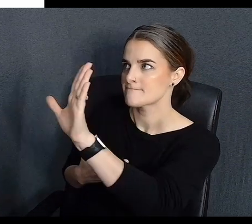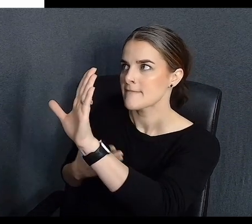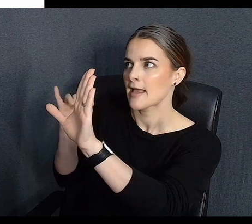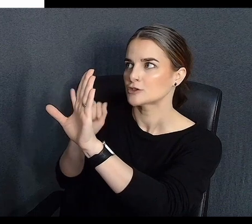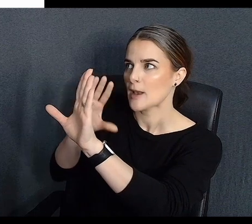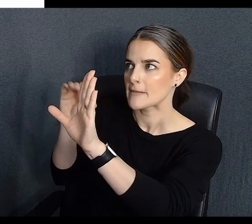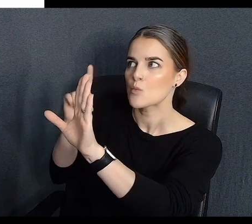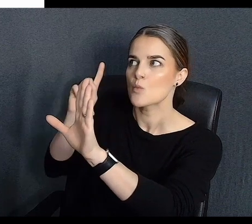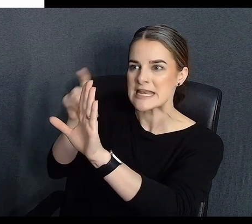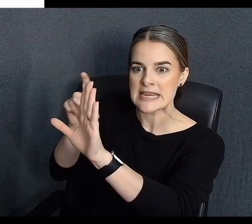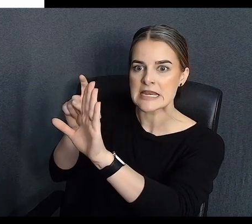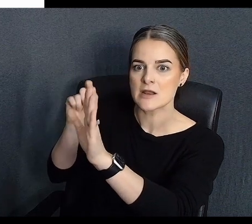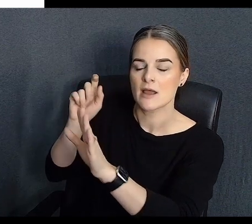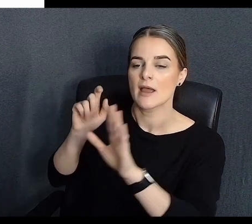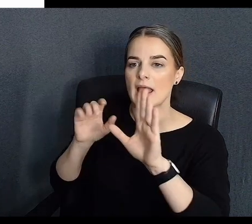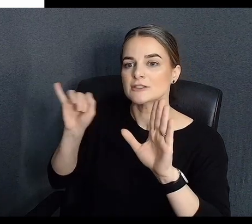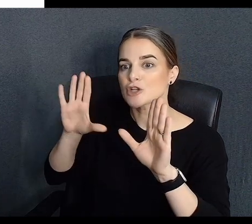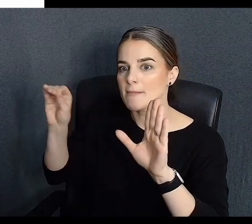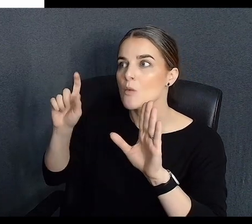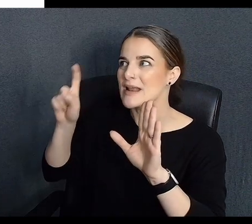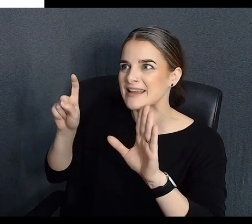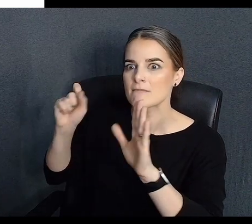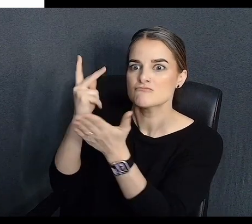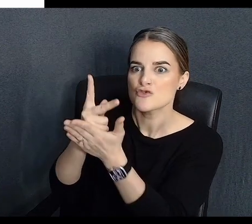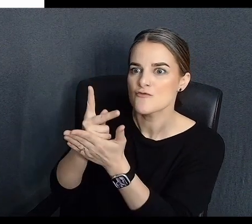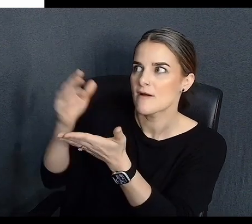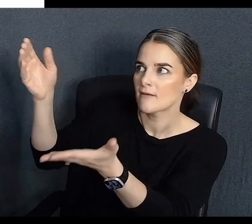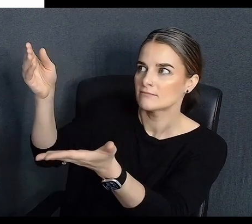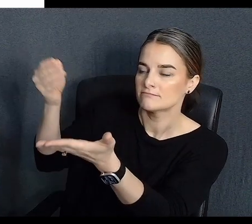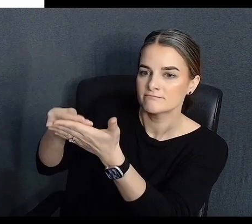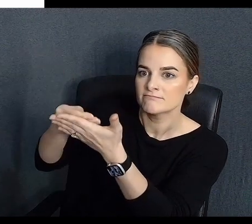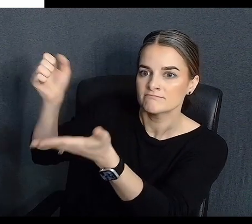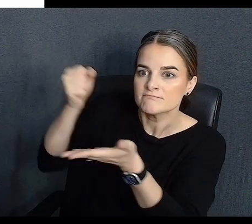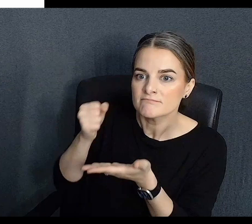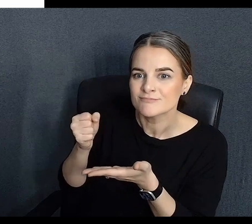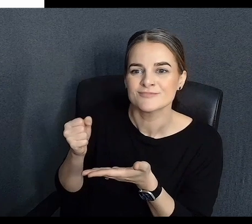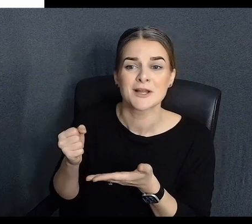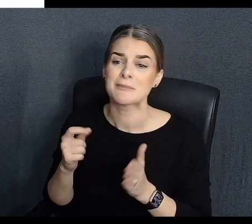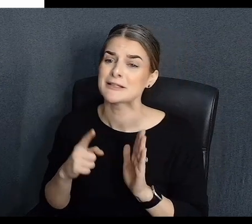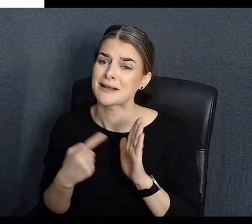Of course, that doesn't work in every single case. Sometimes, it's a long, drawn out battle.